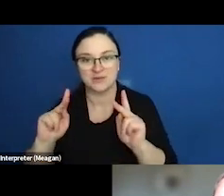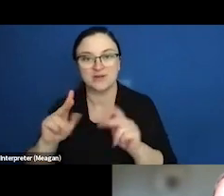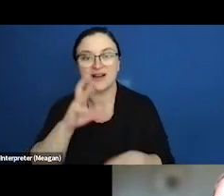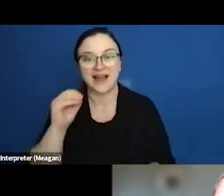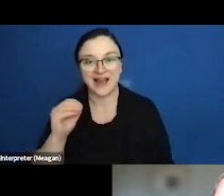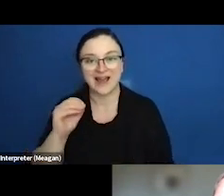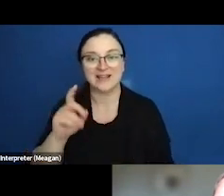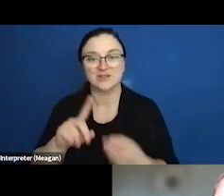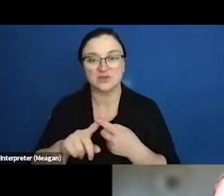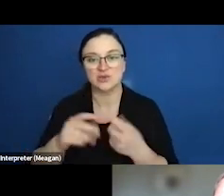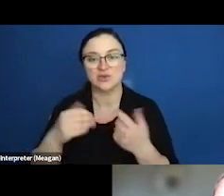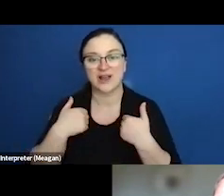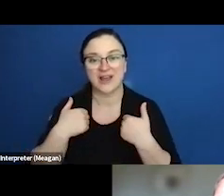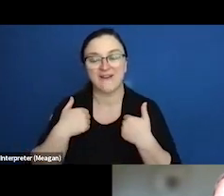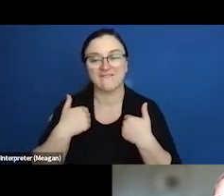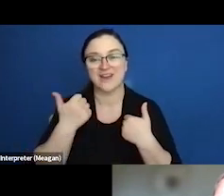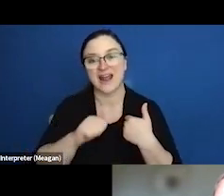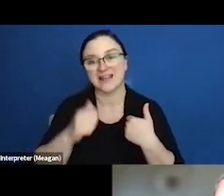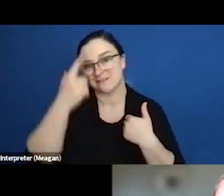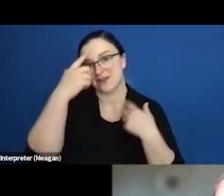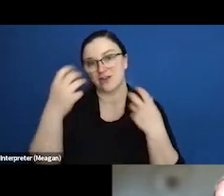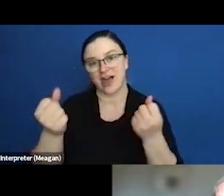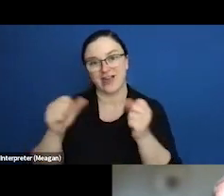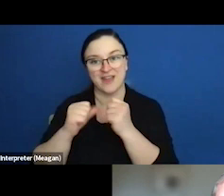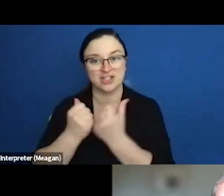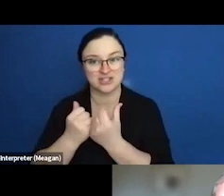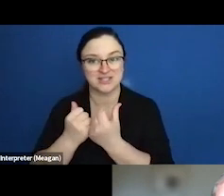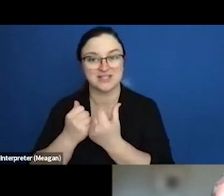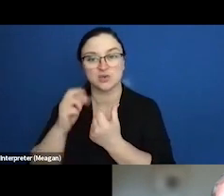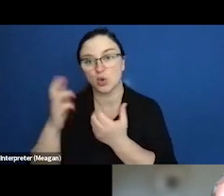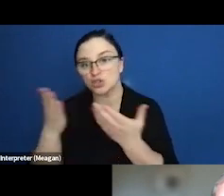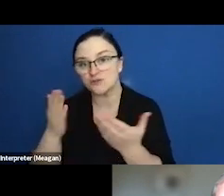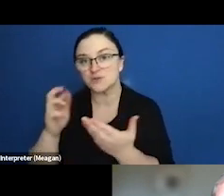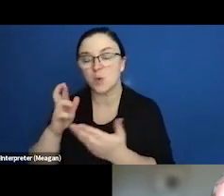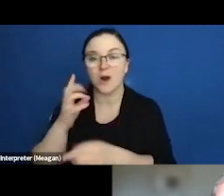any community mental health agency services or alcohol and drug treatment services.